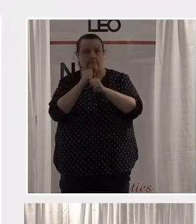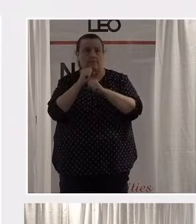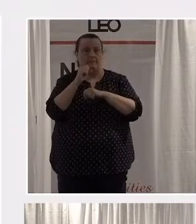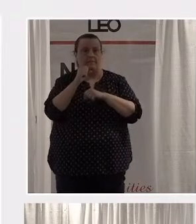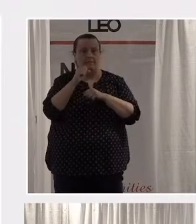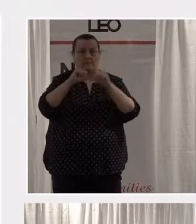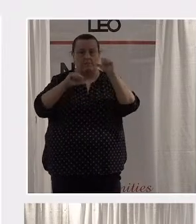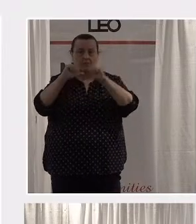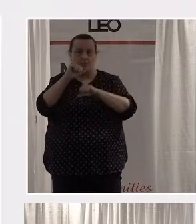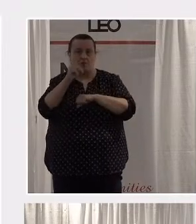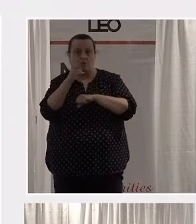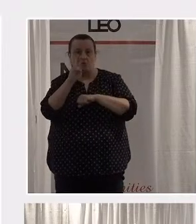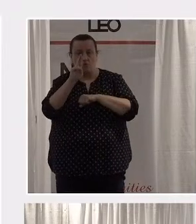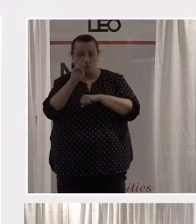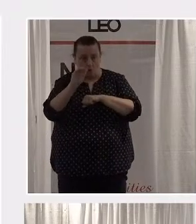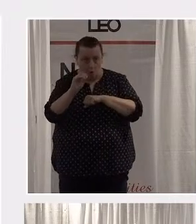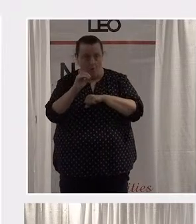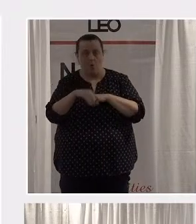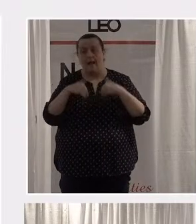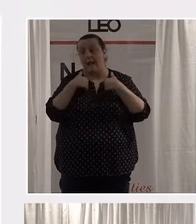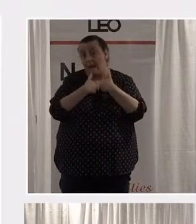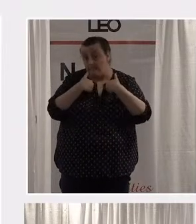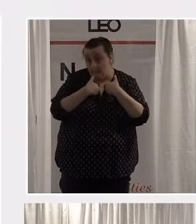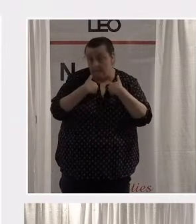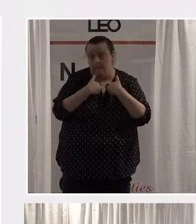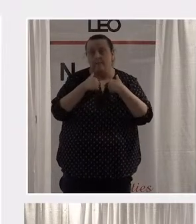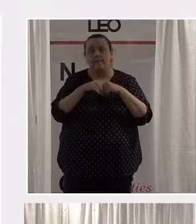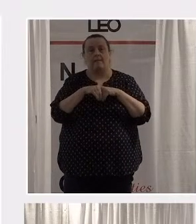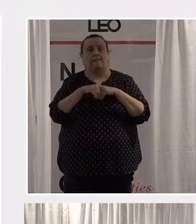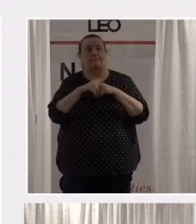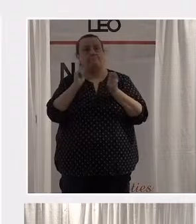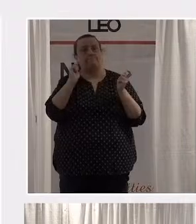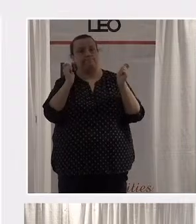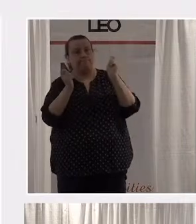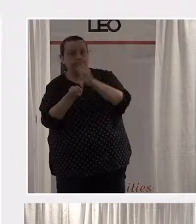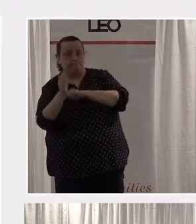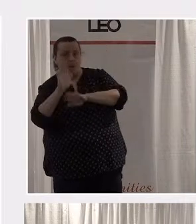AS WELL AS ANIMAL PHYSIOLOGY AND EVOLUTIONAL BIOLOGY.